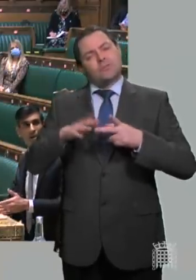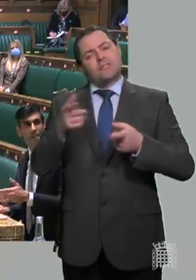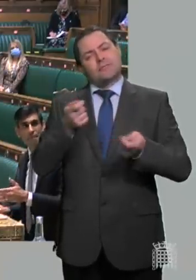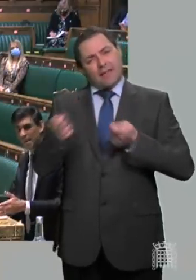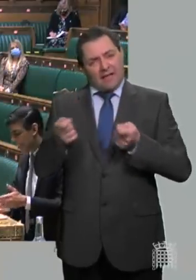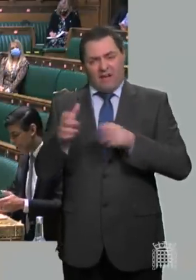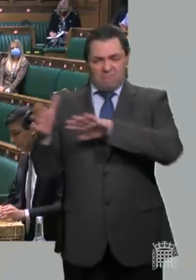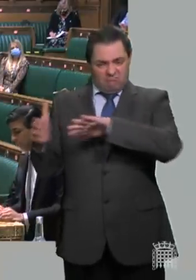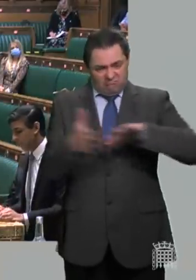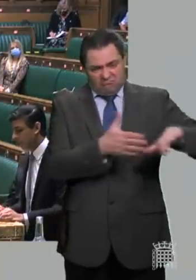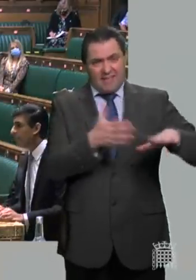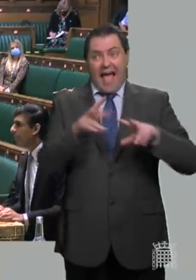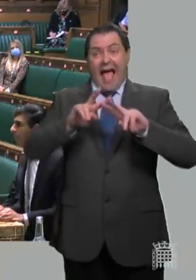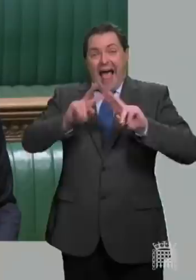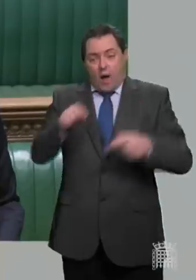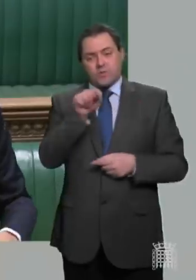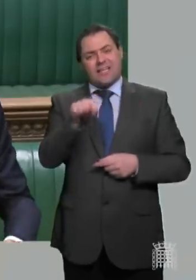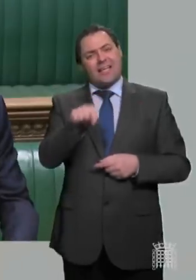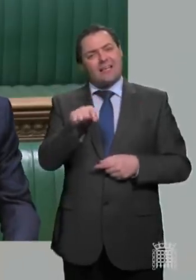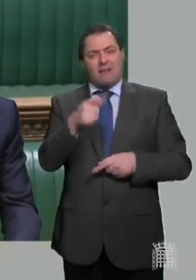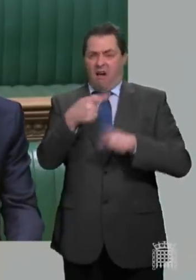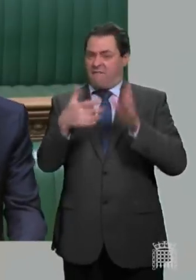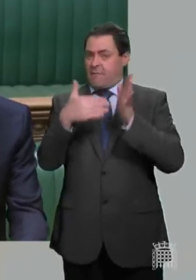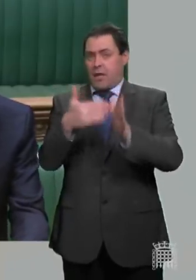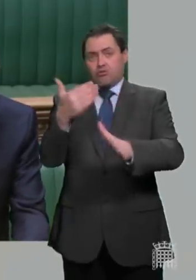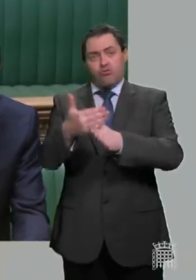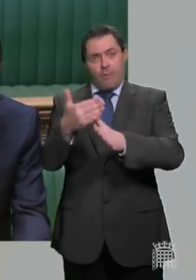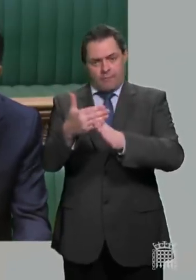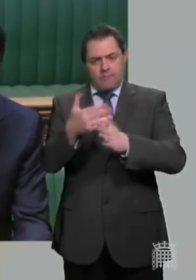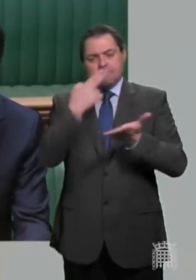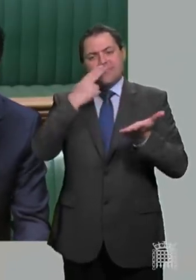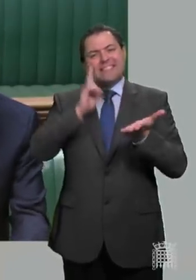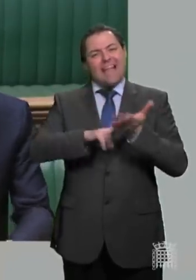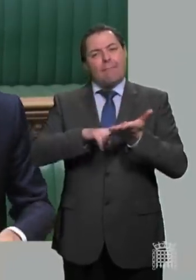a million jobs. The cut in stamp duty that I announced last summer has helped